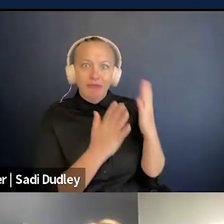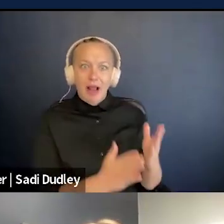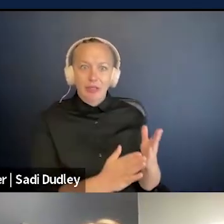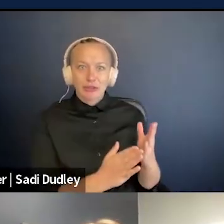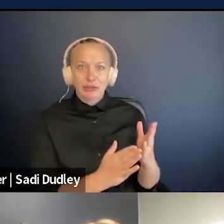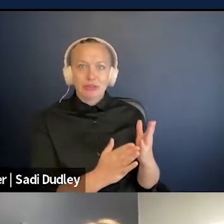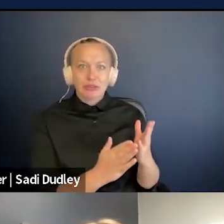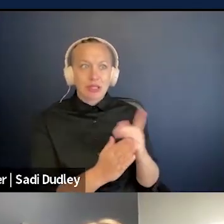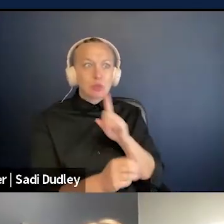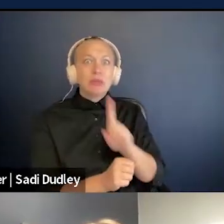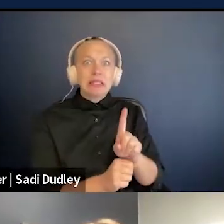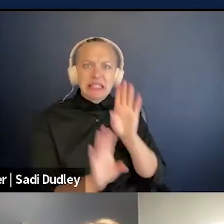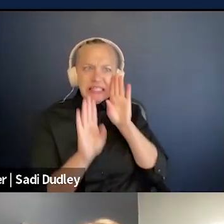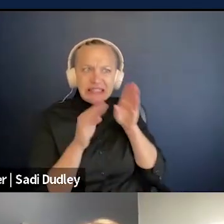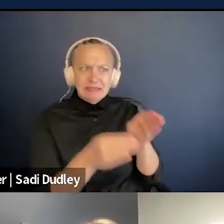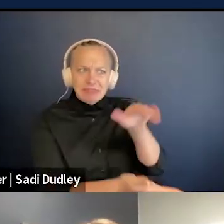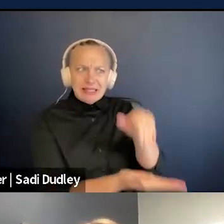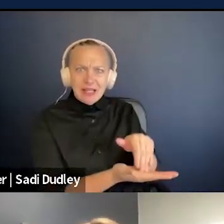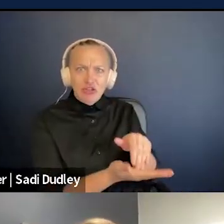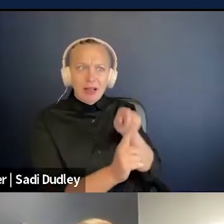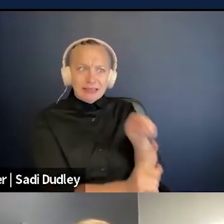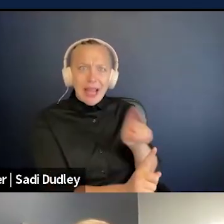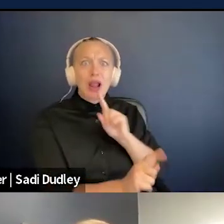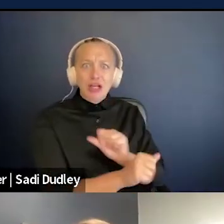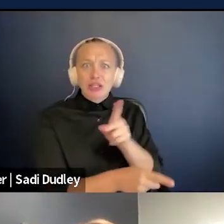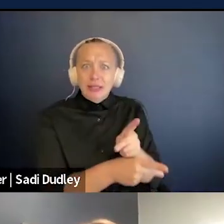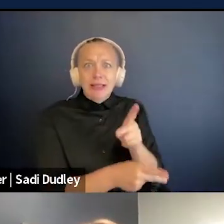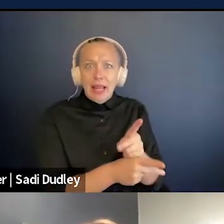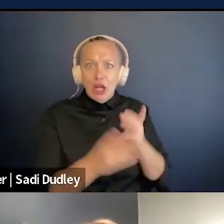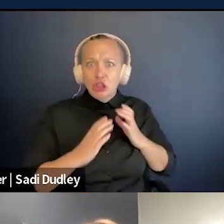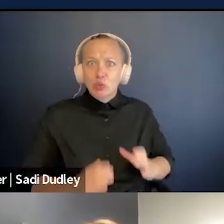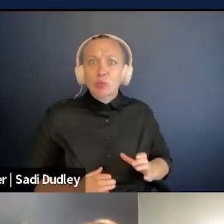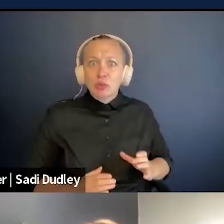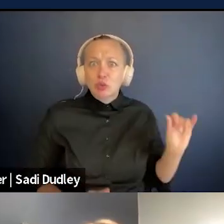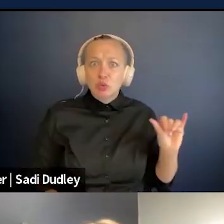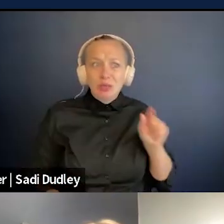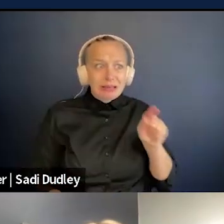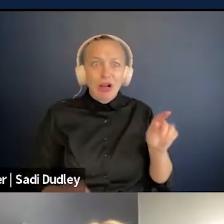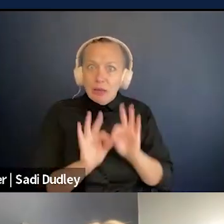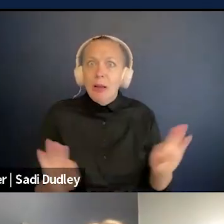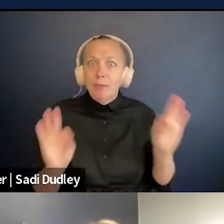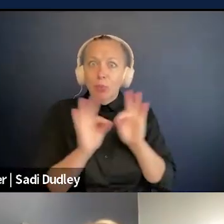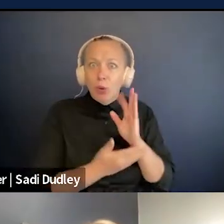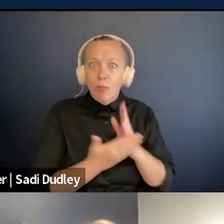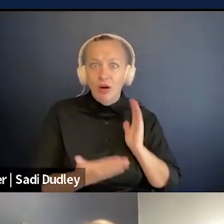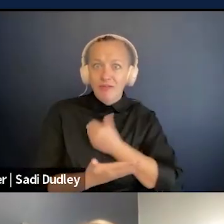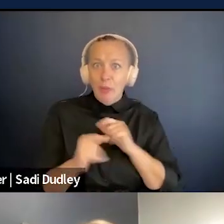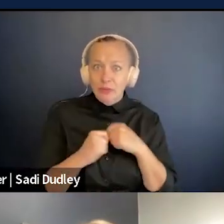center them as the care consumers, because they are… really a key component of the team, and we kept hearing that from.